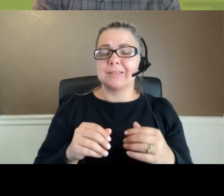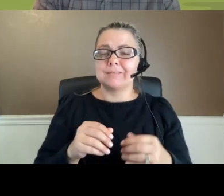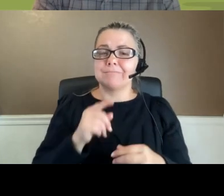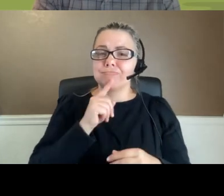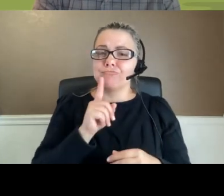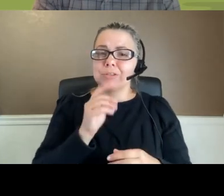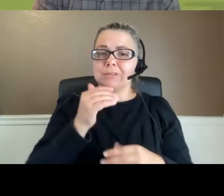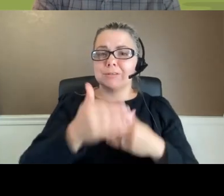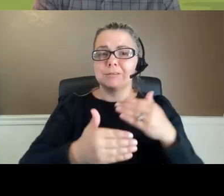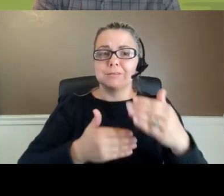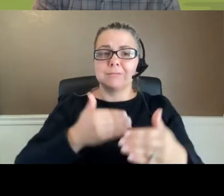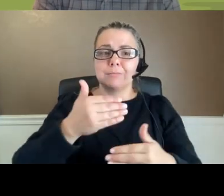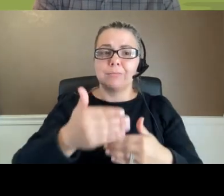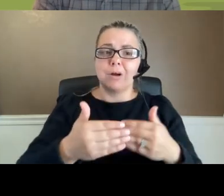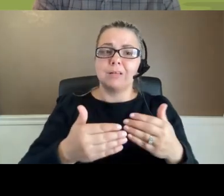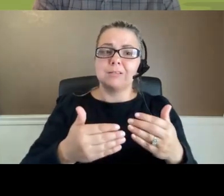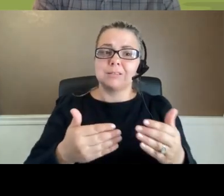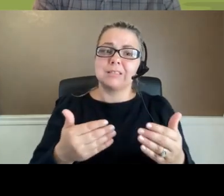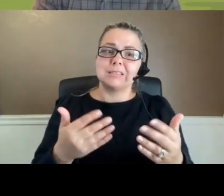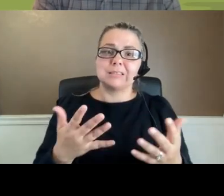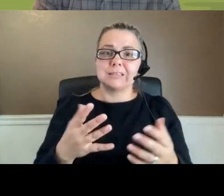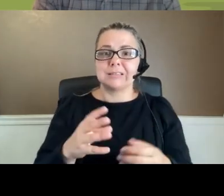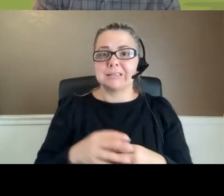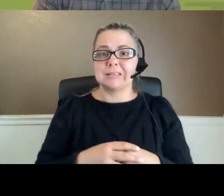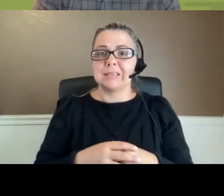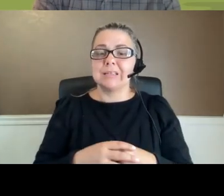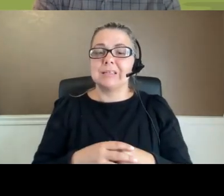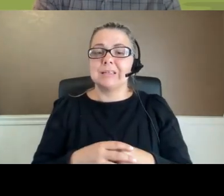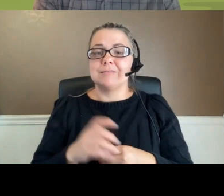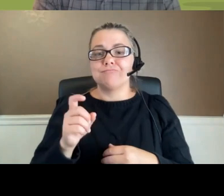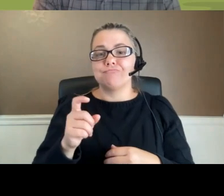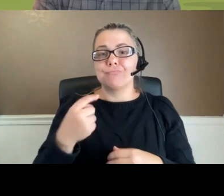when you discover an issue kind of drill into that issue and think well who does this impact and,